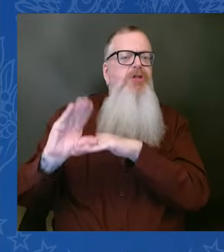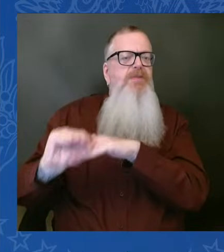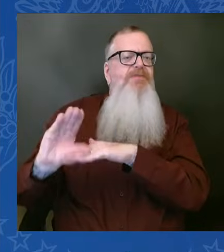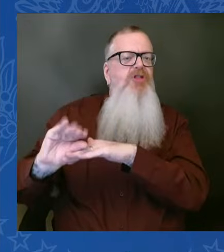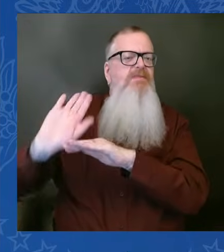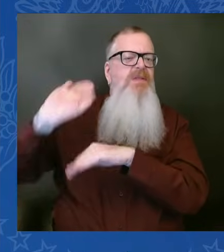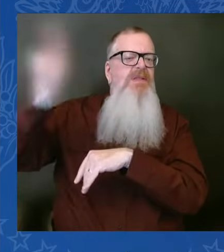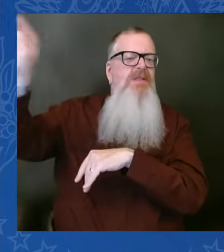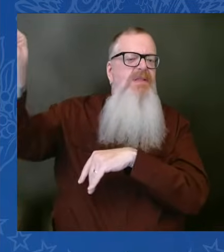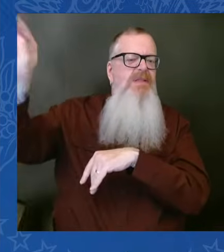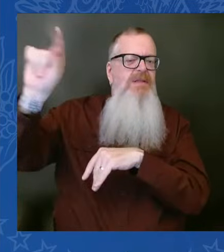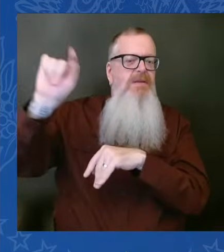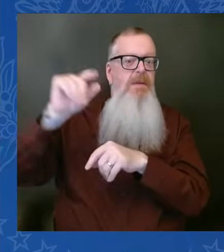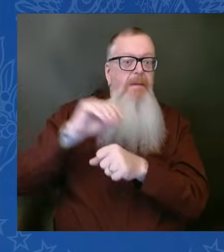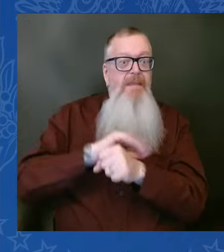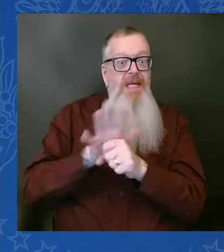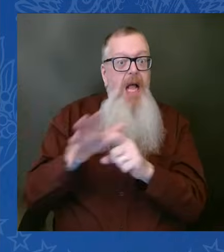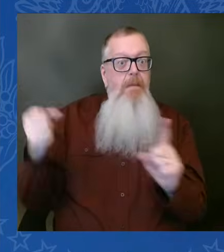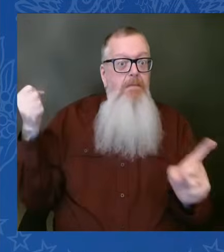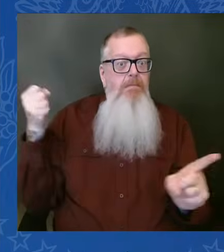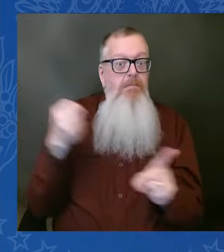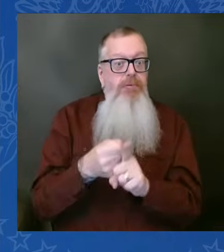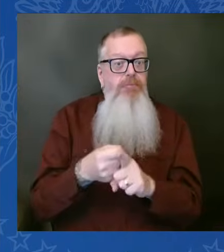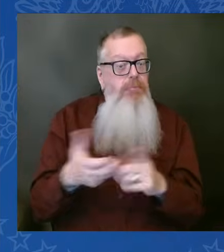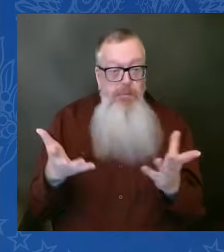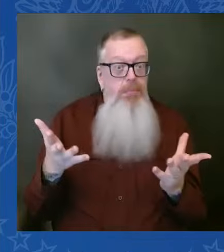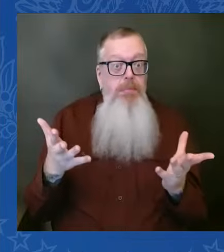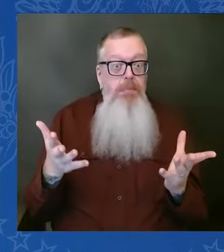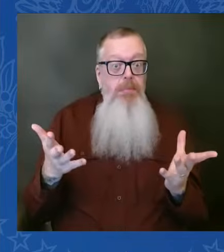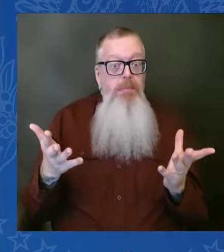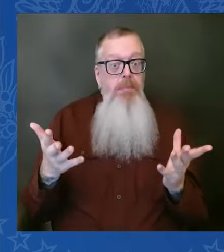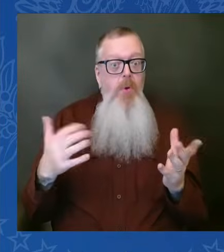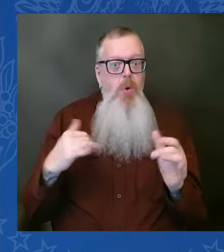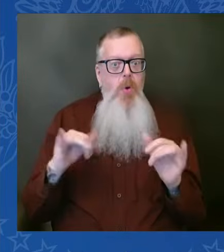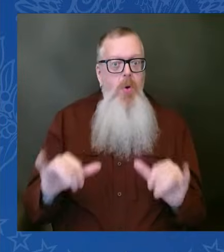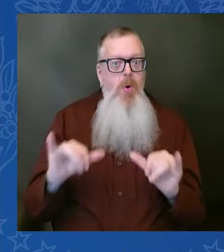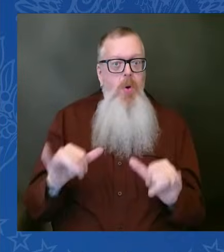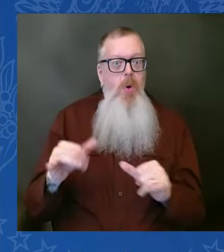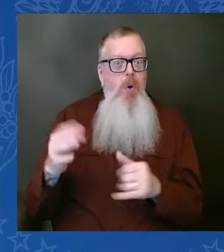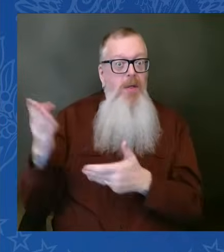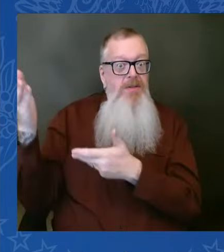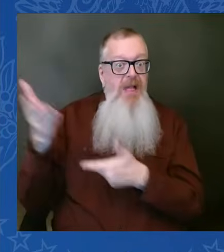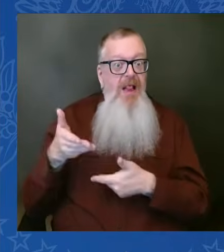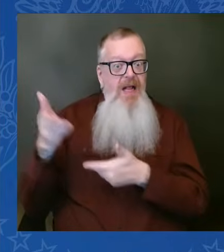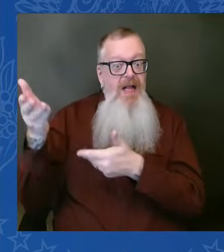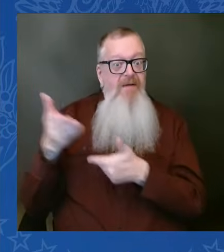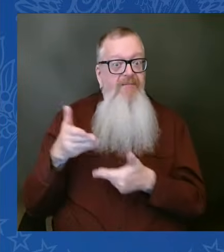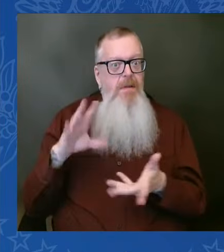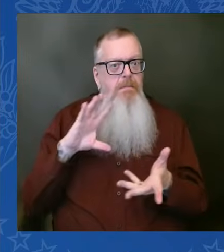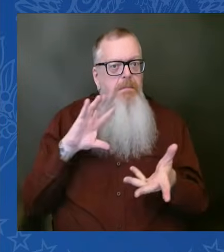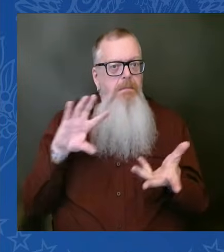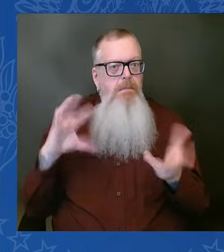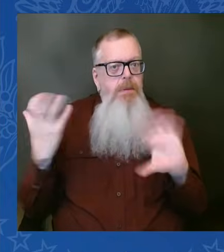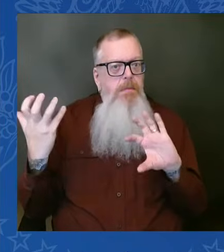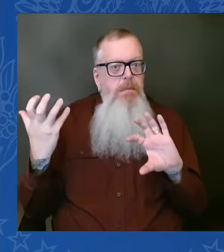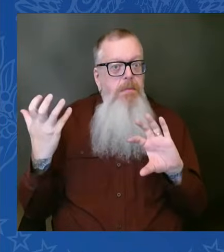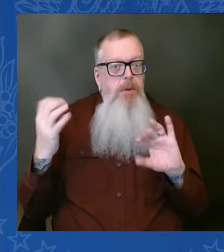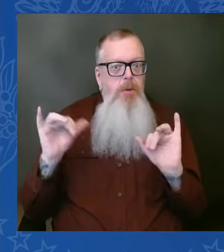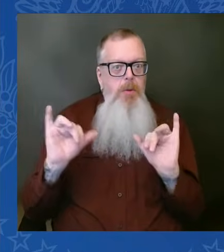Supply chains abroad got shut down in the Far East because people got sick. The factories making the chips closed.